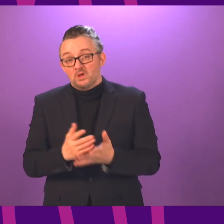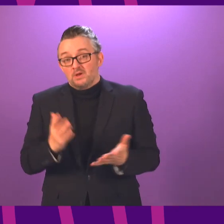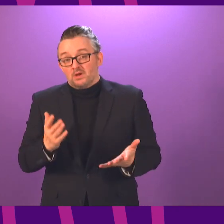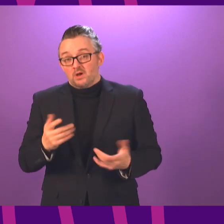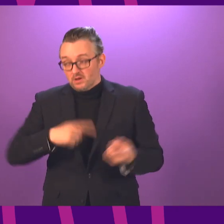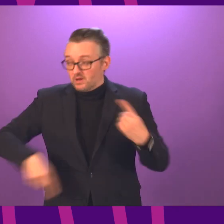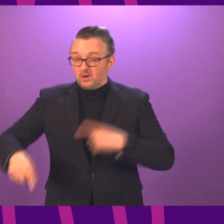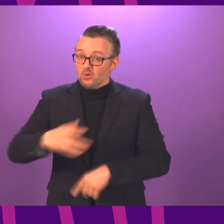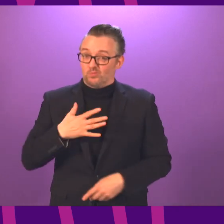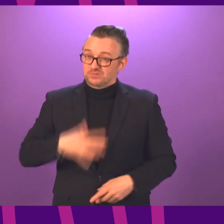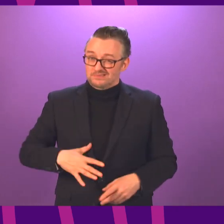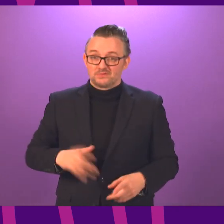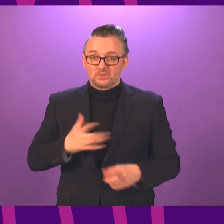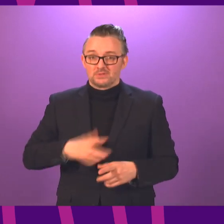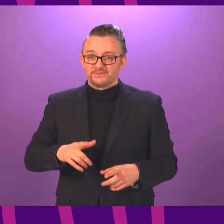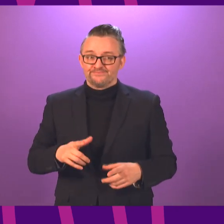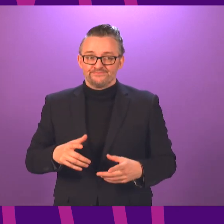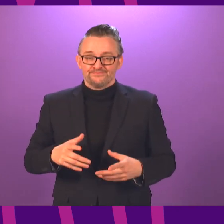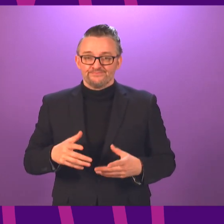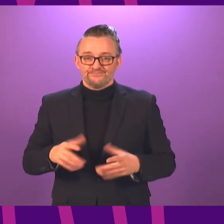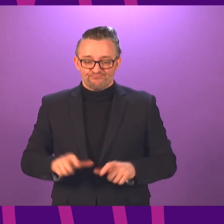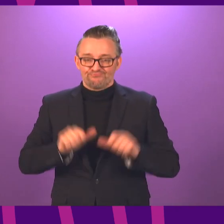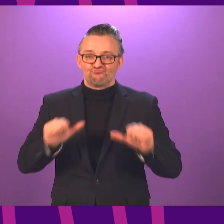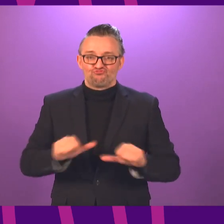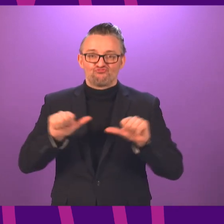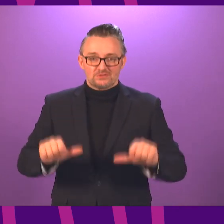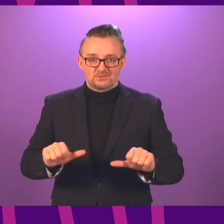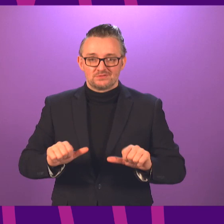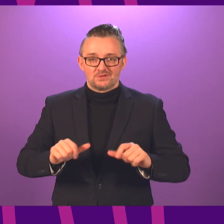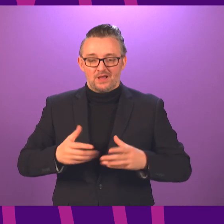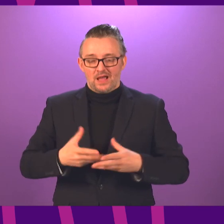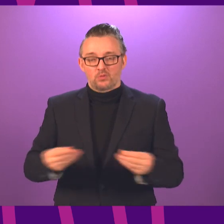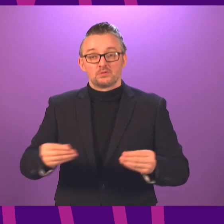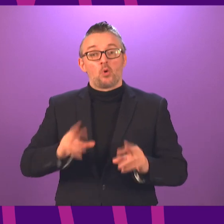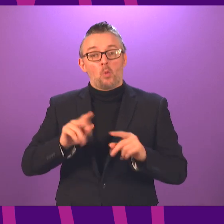to be out of this sustainably, so that, when we come to look at next winter, we are not